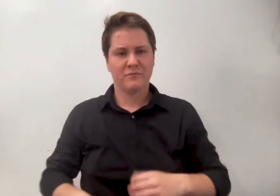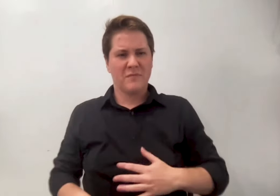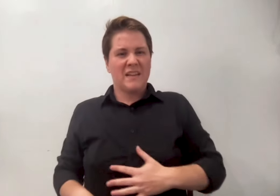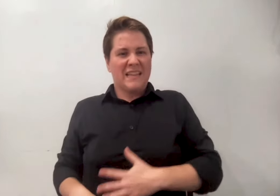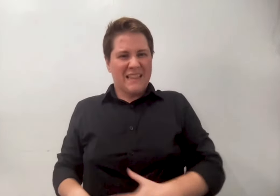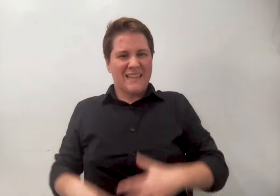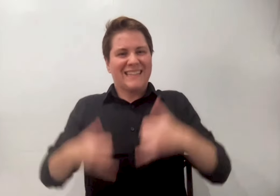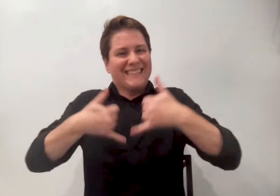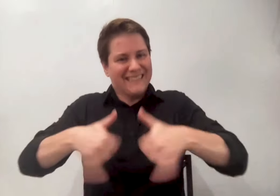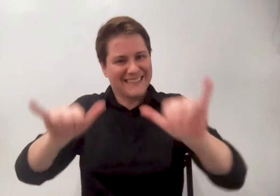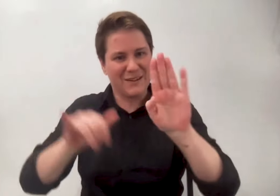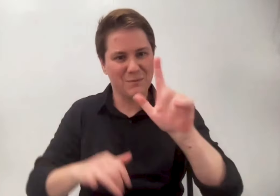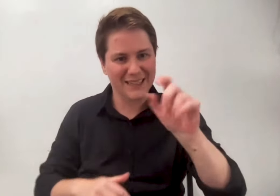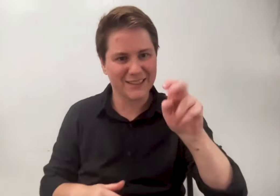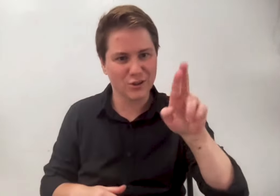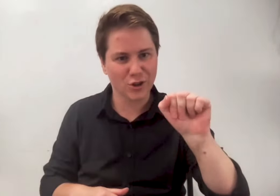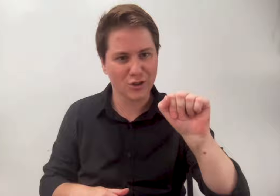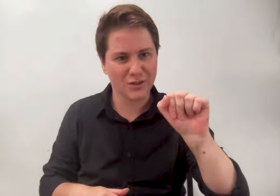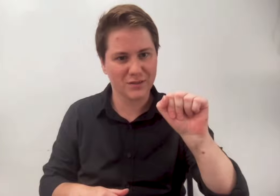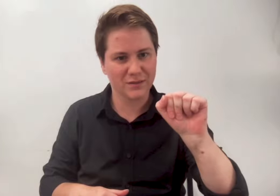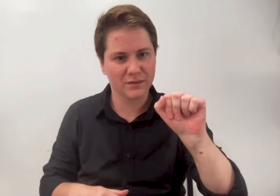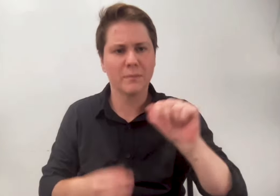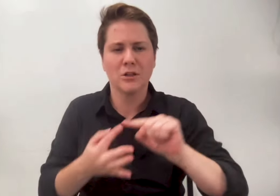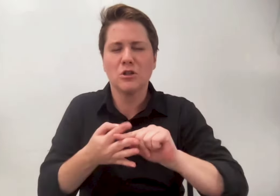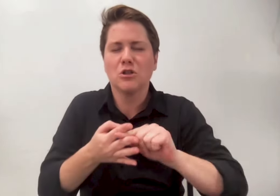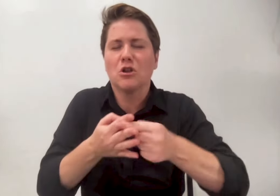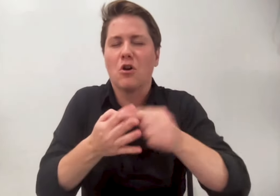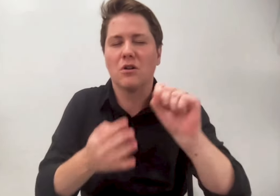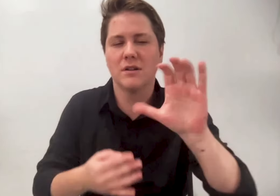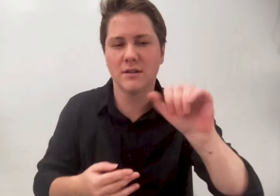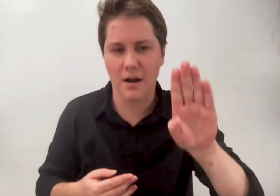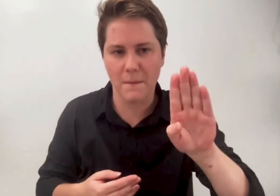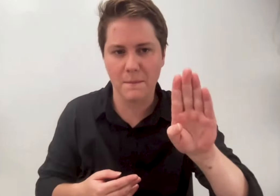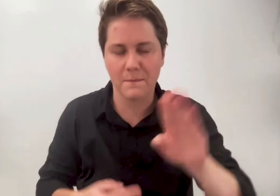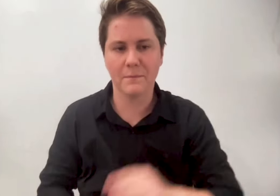However, the rashes on my stomach are still blisters but slowly are starting to scab.